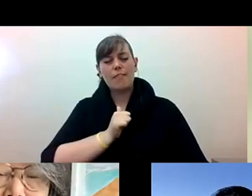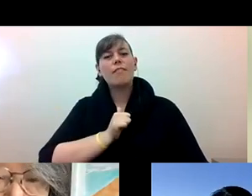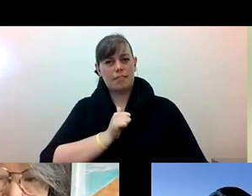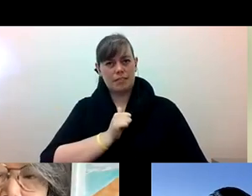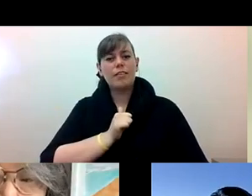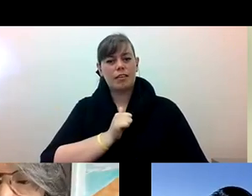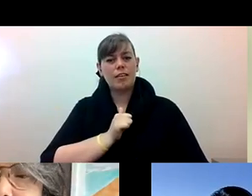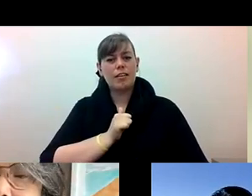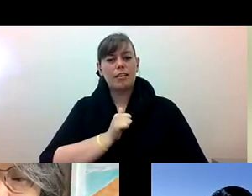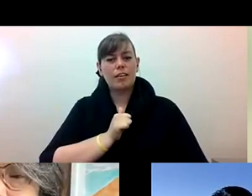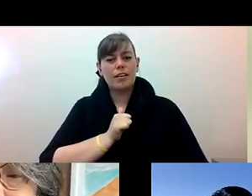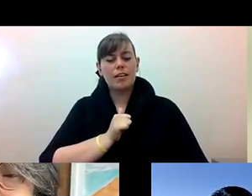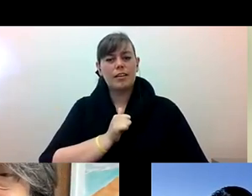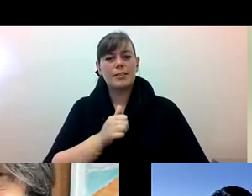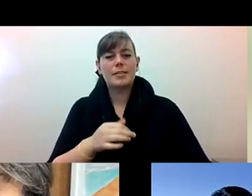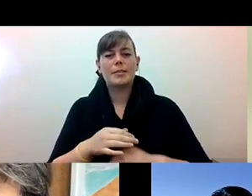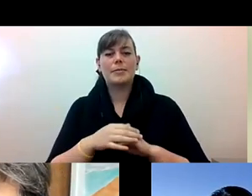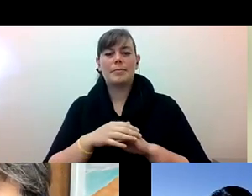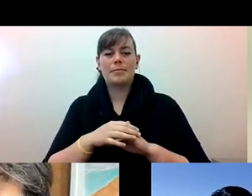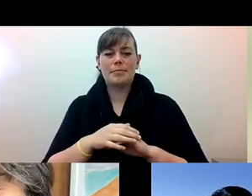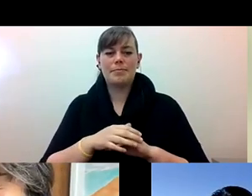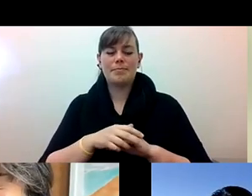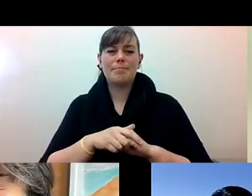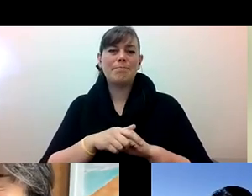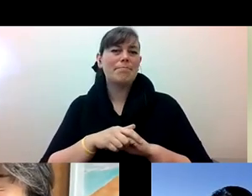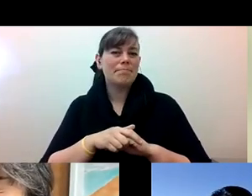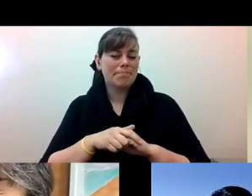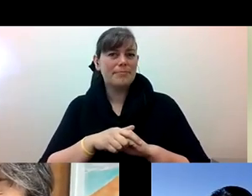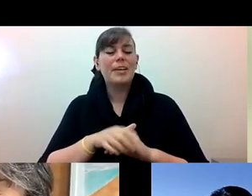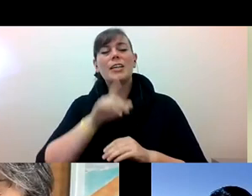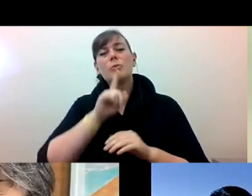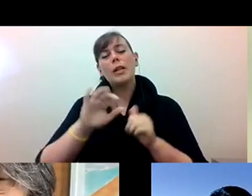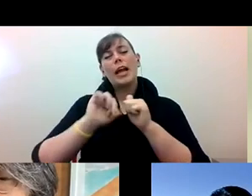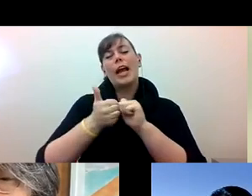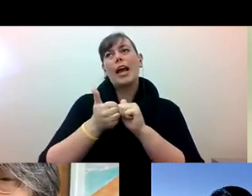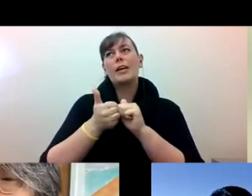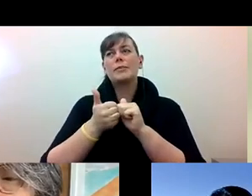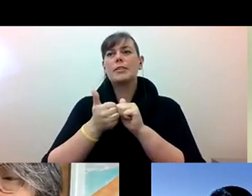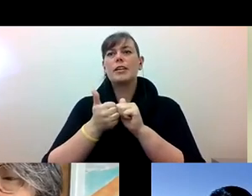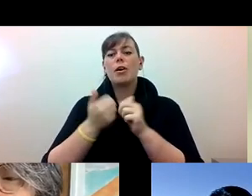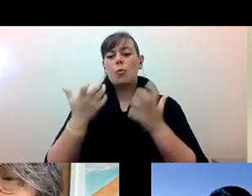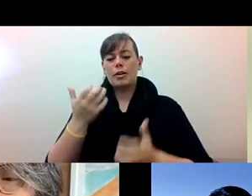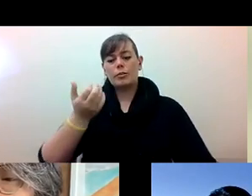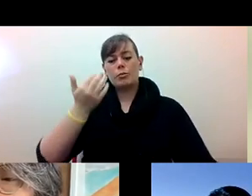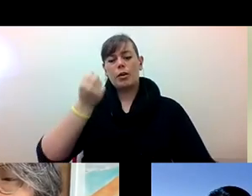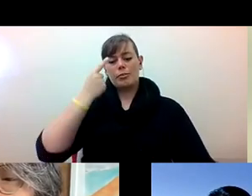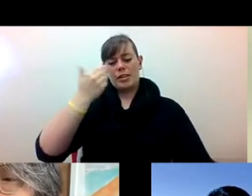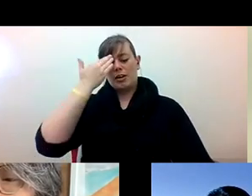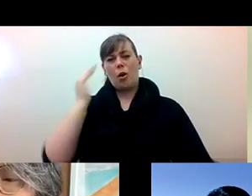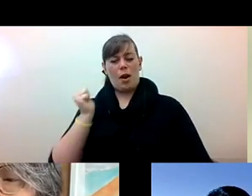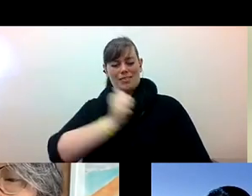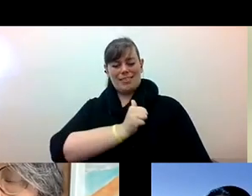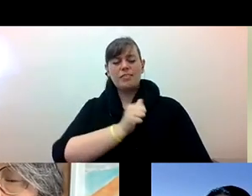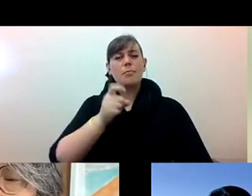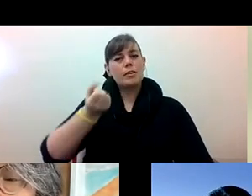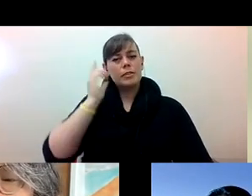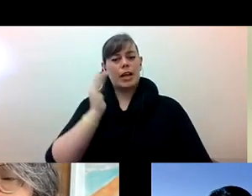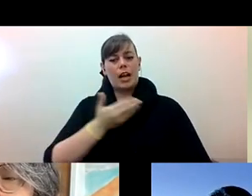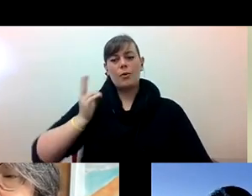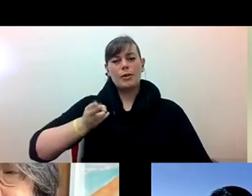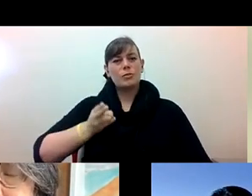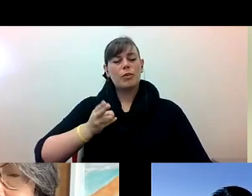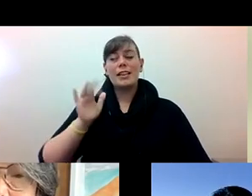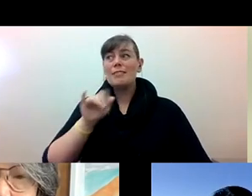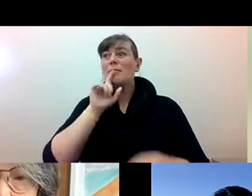Alex Tom he/him: and really the way that we need to understand history to know ourselves, like for me, it's shaped me, like literally shaped my personal transformation.